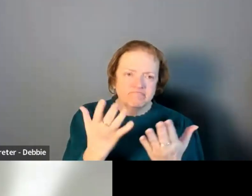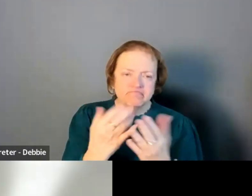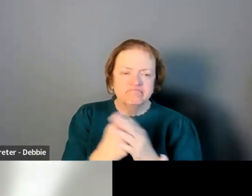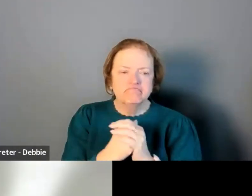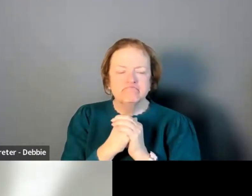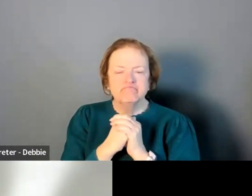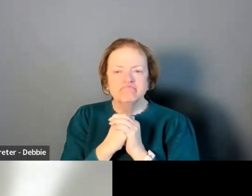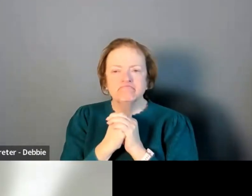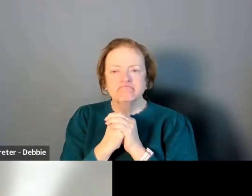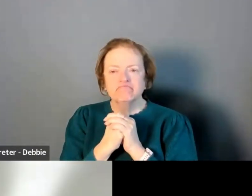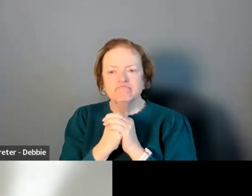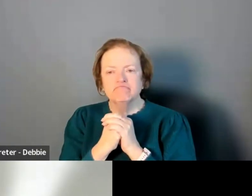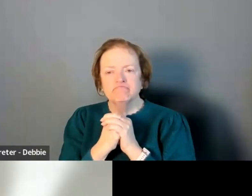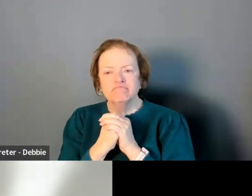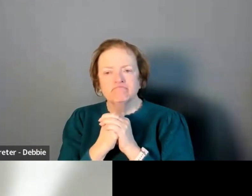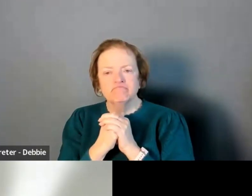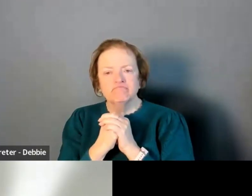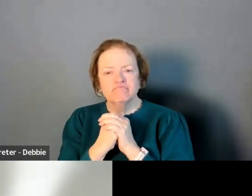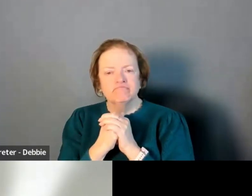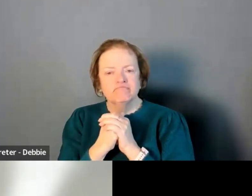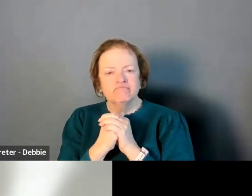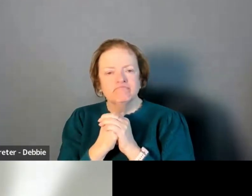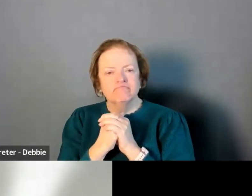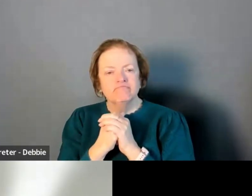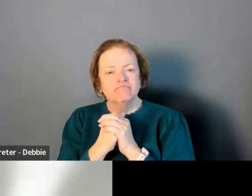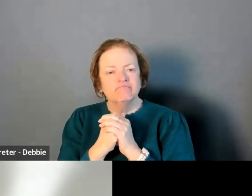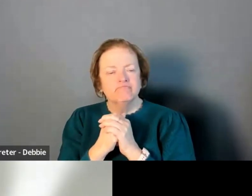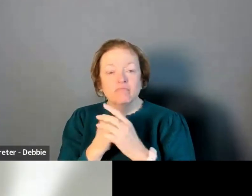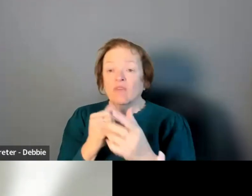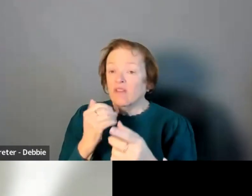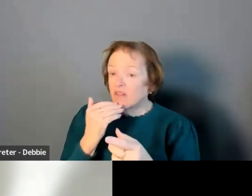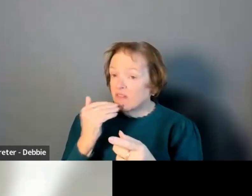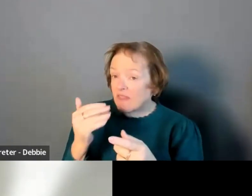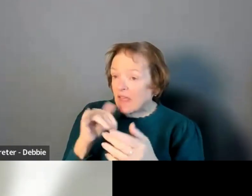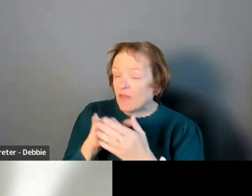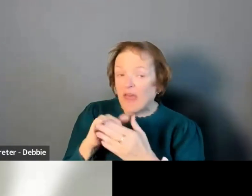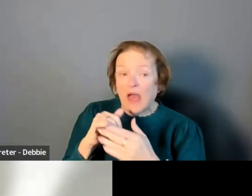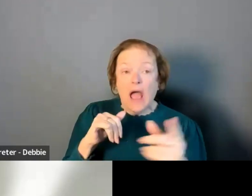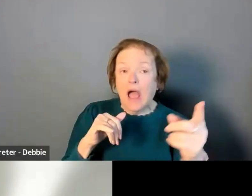Awesome, thank you. Yeah, I think I you know, I do not think I even thought about.